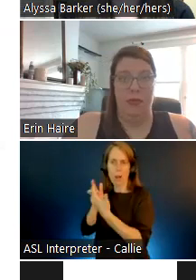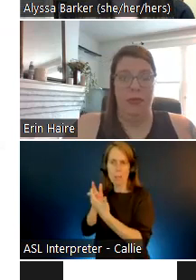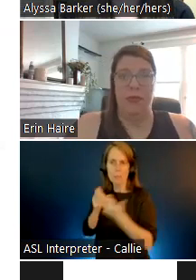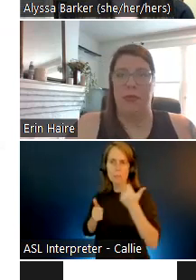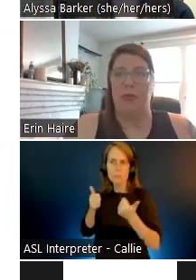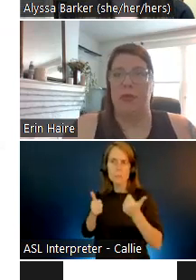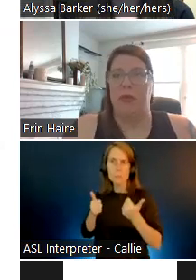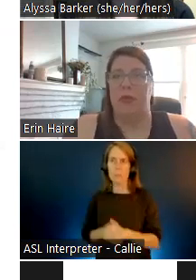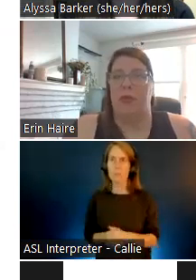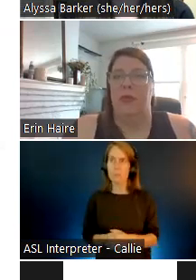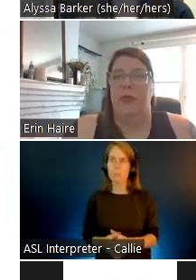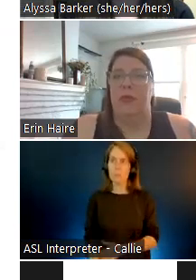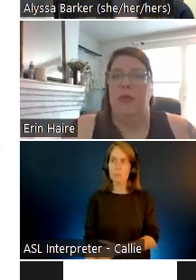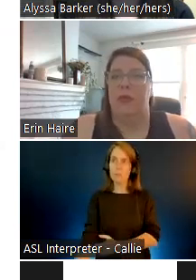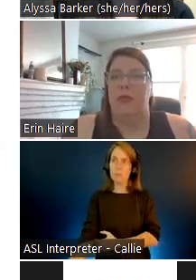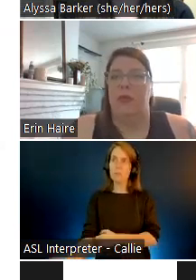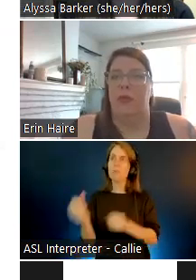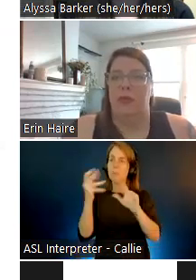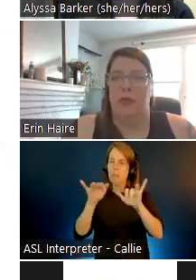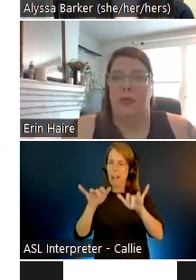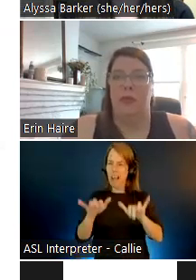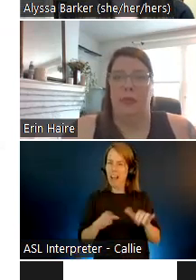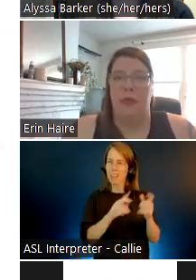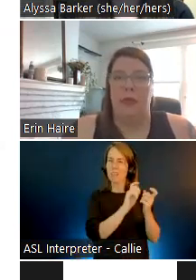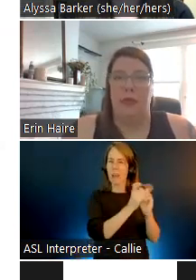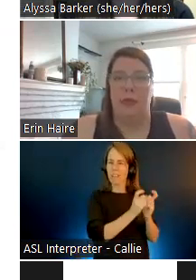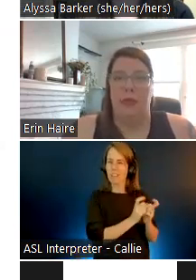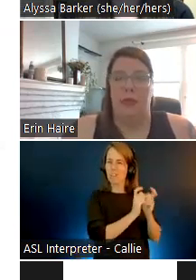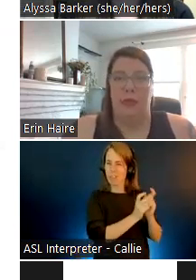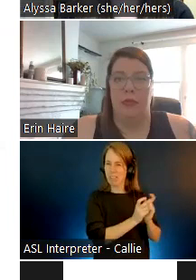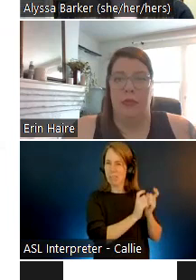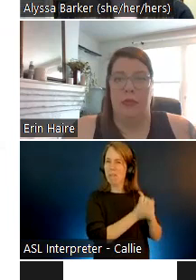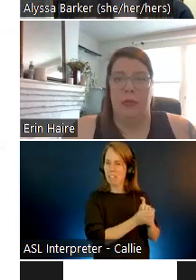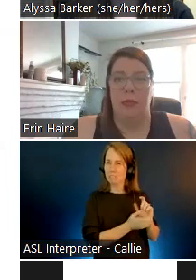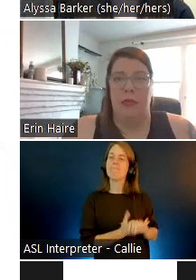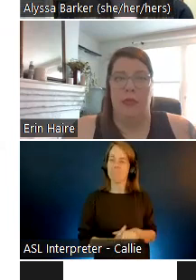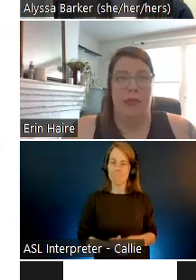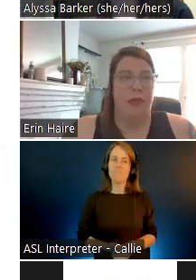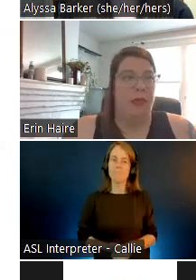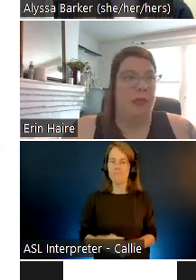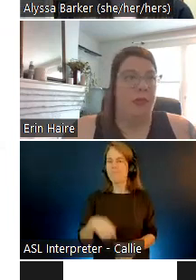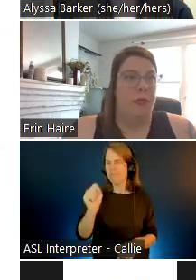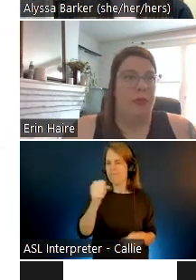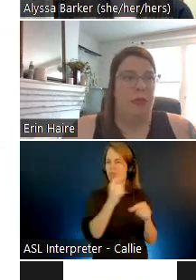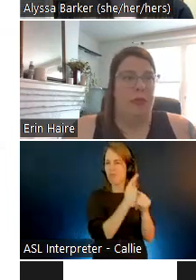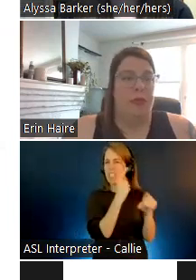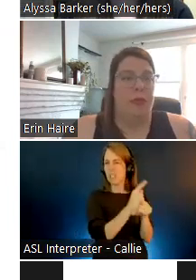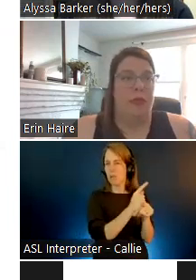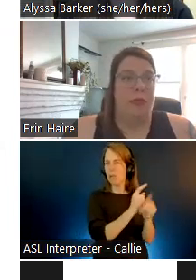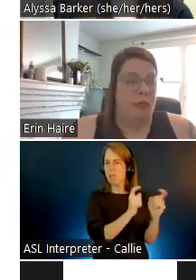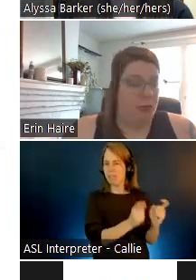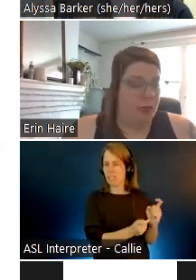yeah i think so reasonable modification i i think this is one of those as we